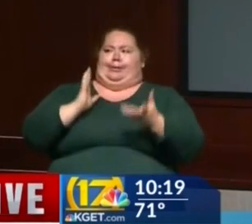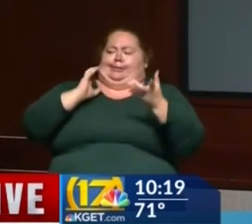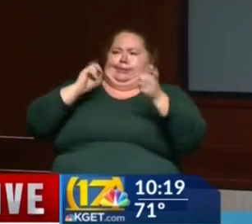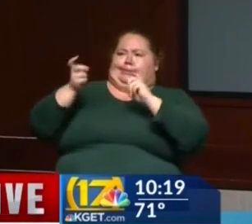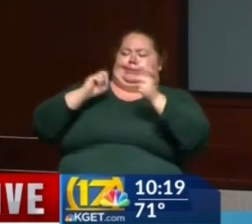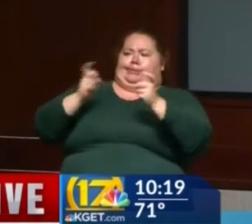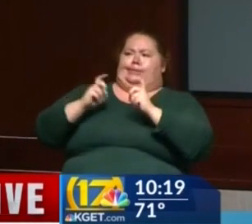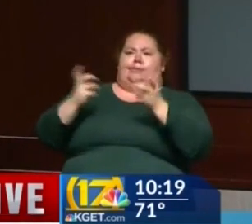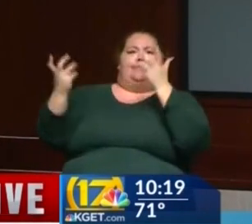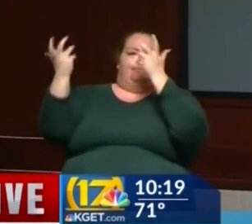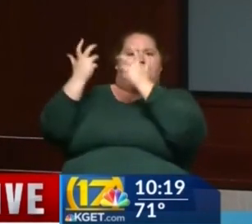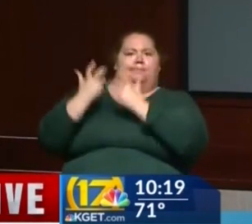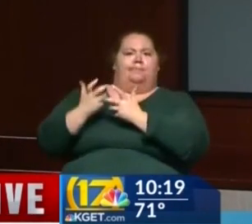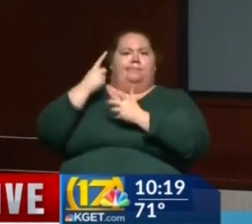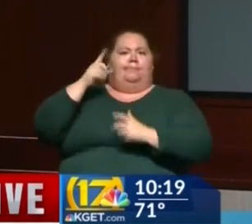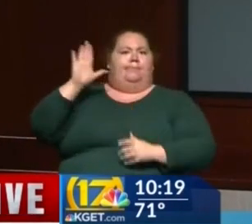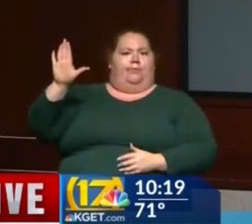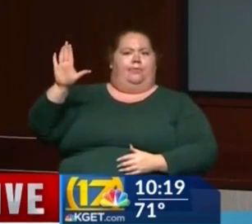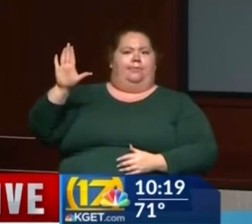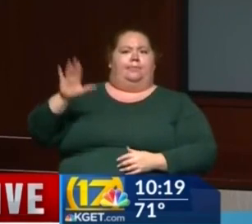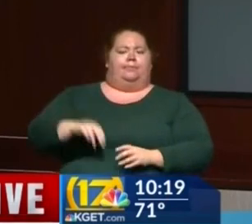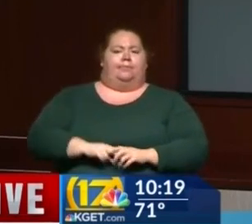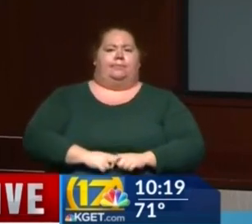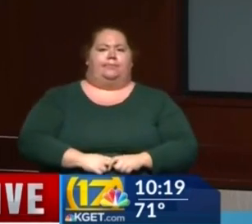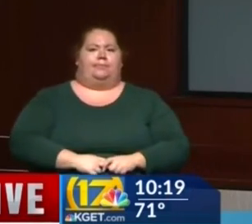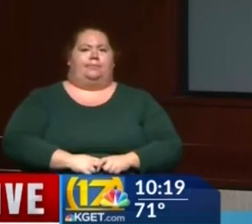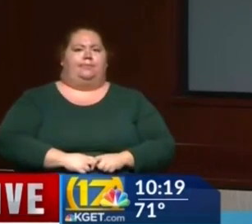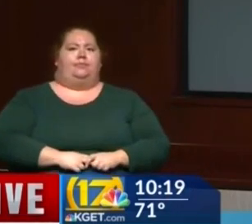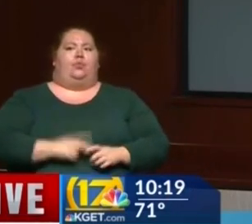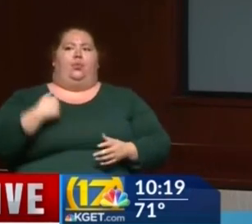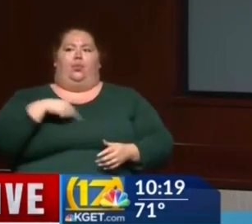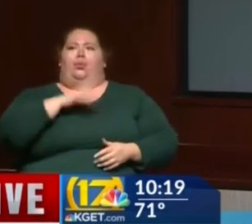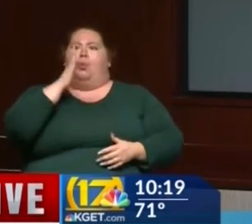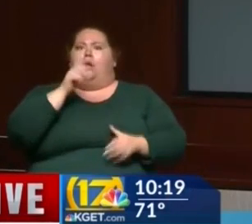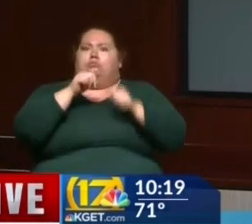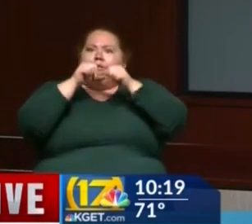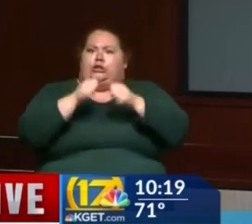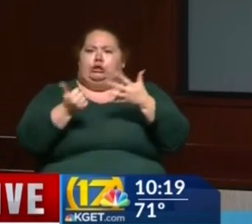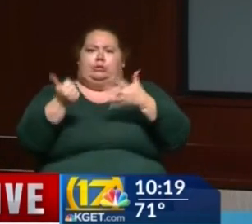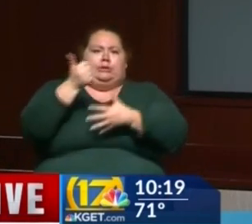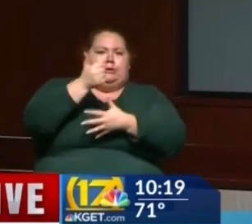WE ARE WORKING TO GET YOU OPEN AS QUICKLY AS POSSIBLE. WE ARE RESPONDING IN A VERY FLUID ENVIRONMENT TO EVER-CHANGING STATE OBJECTIVES